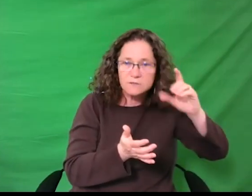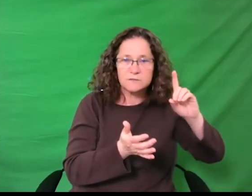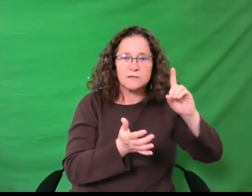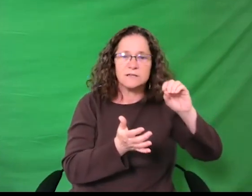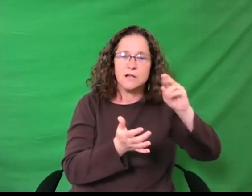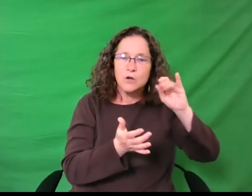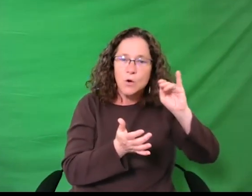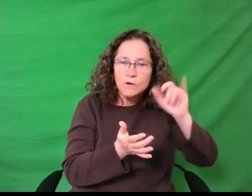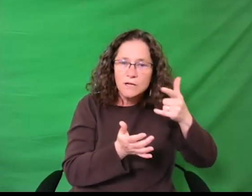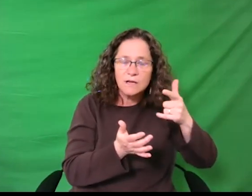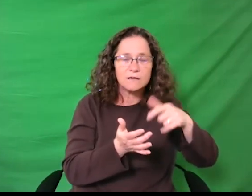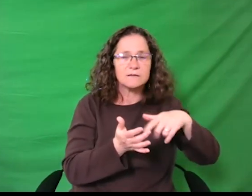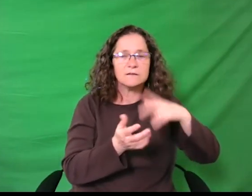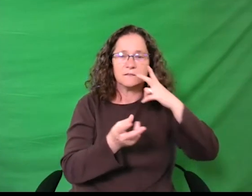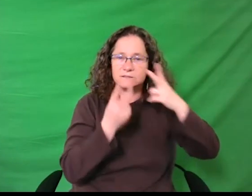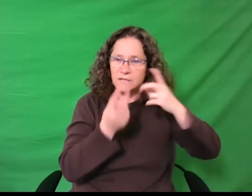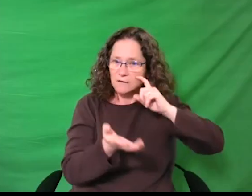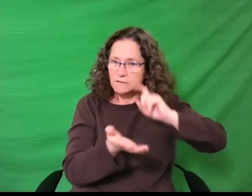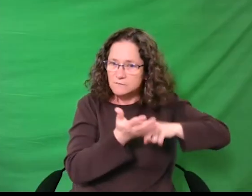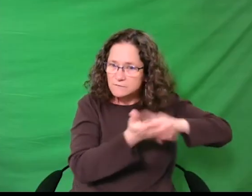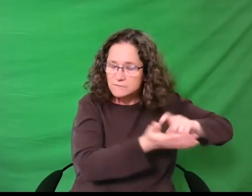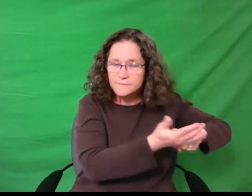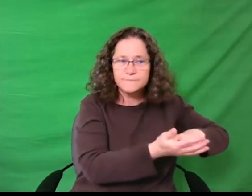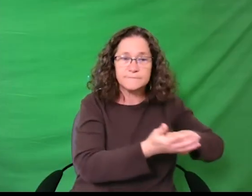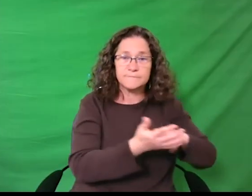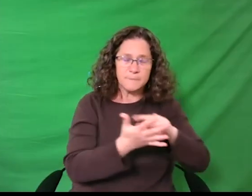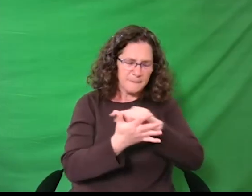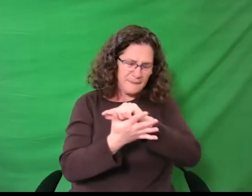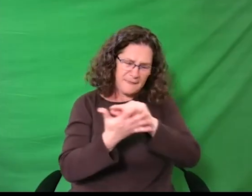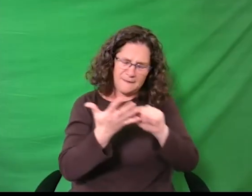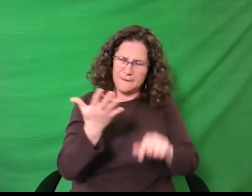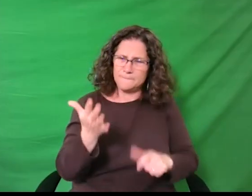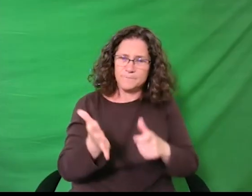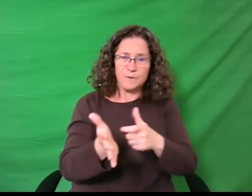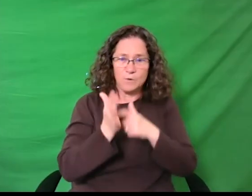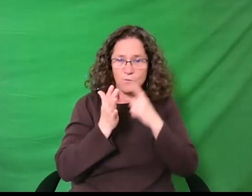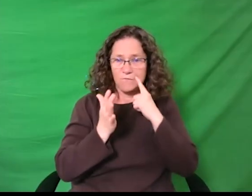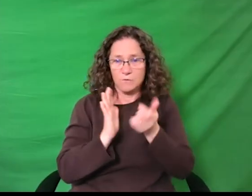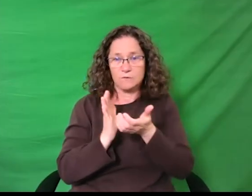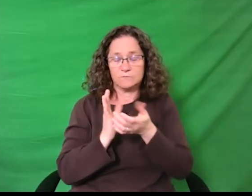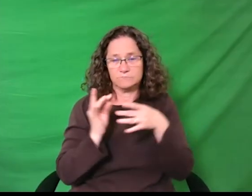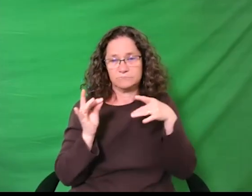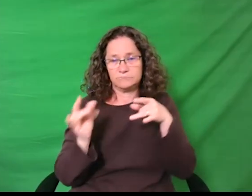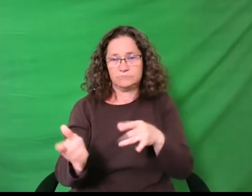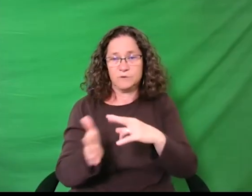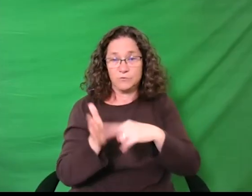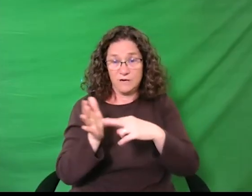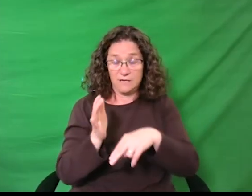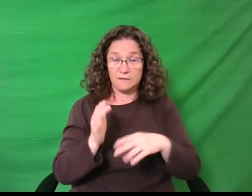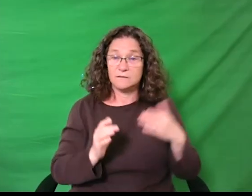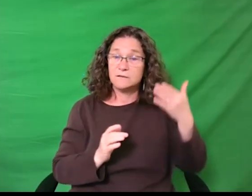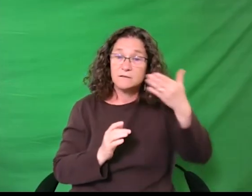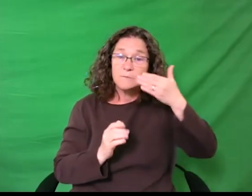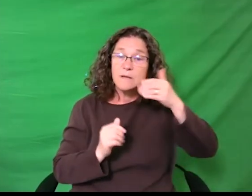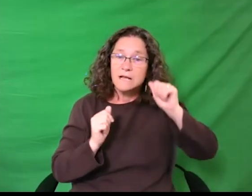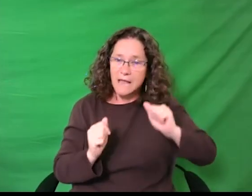All of these skills are necessary for fluent reading. Cued speech can target all of these component skills.